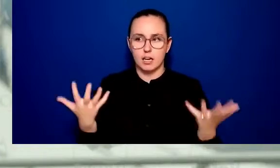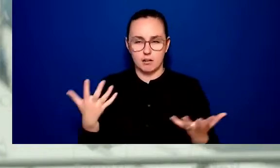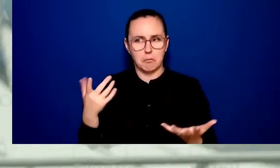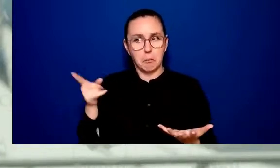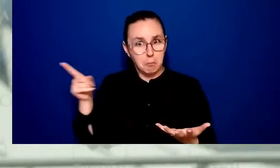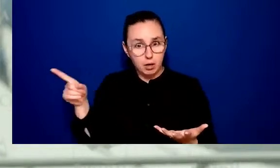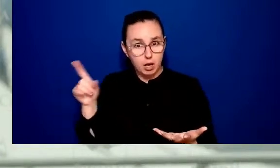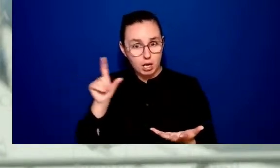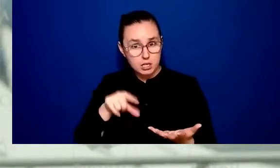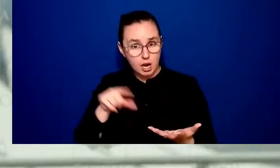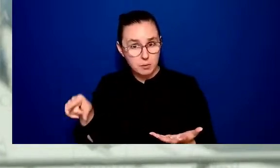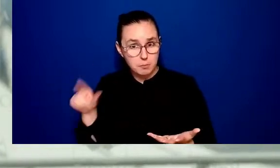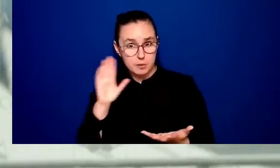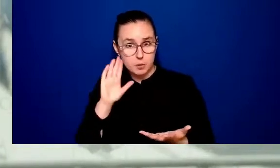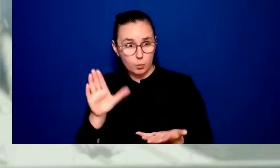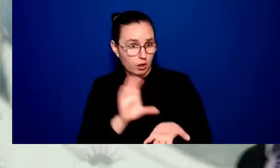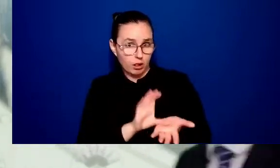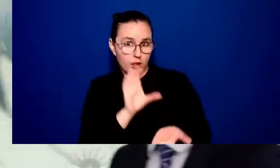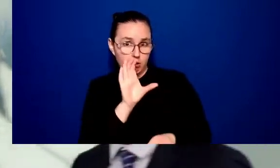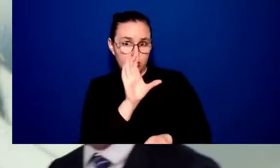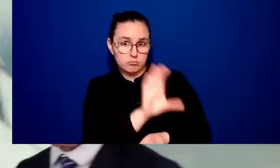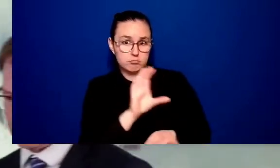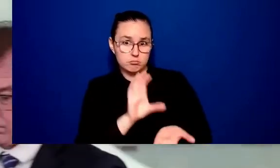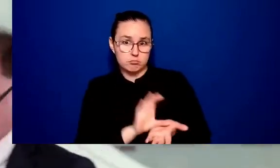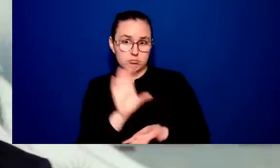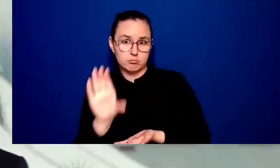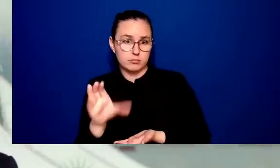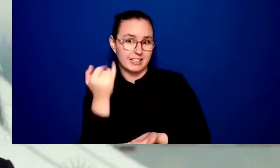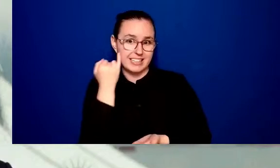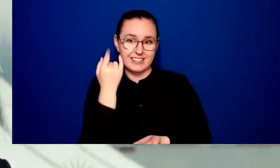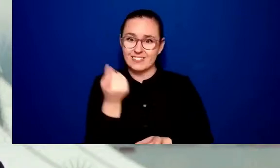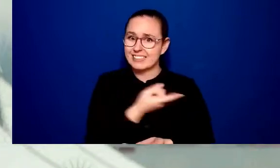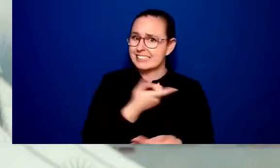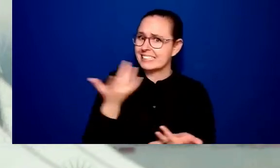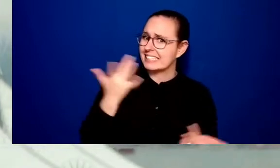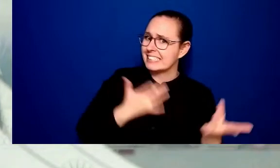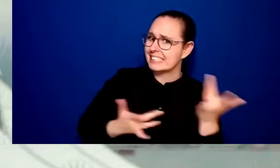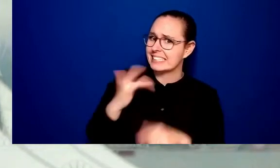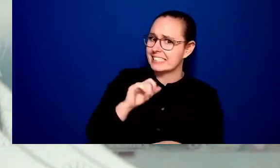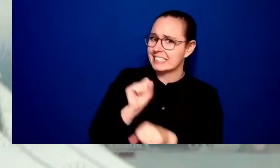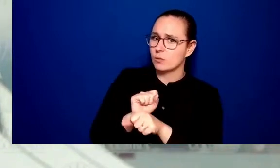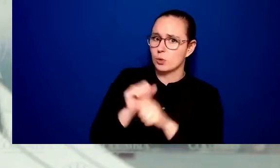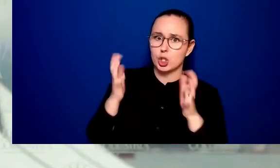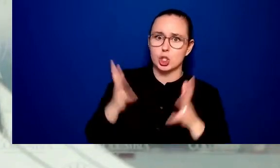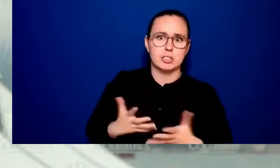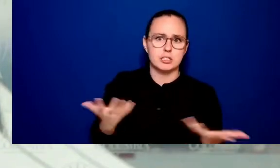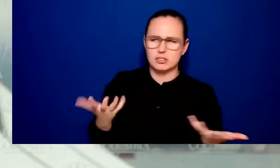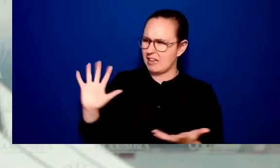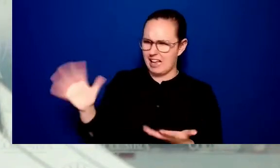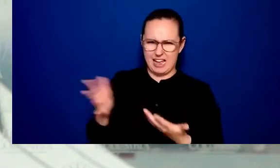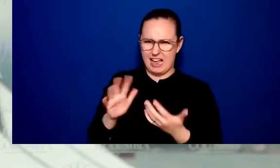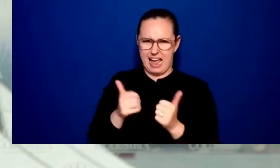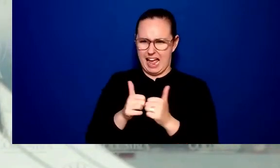regions are going to face a major staffing shortage. Which it was elaborate on. How how is